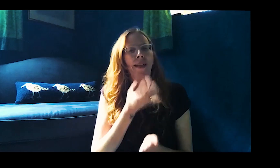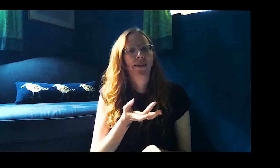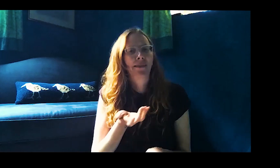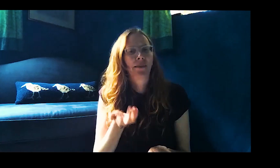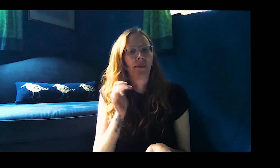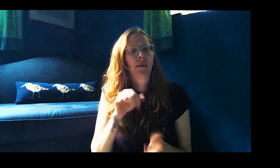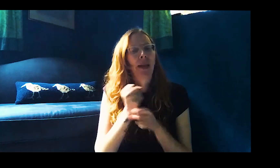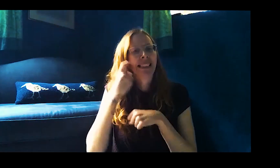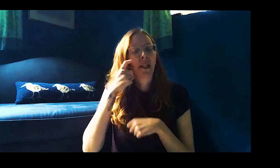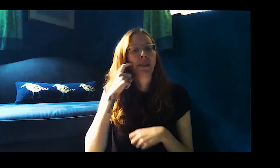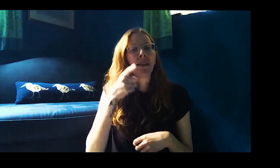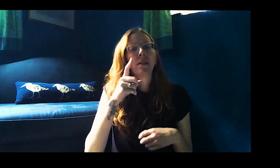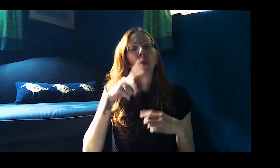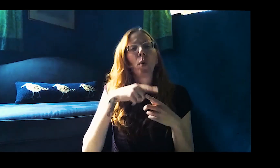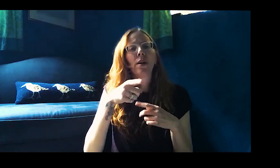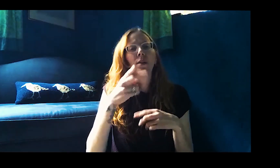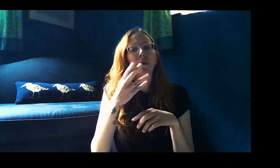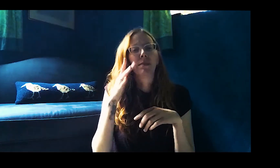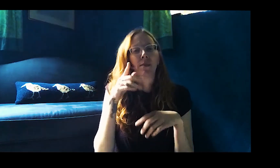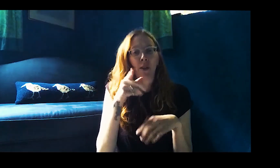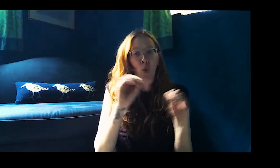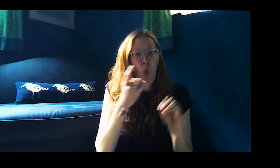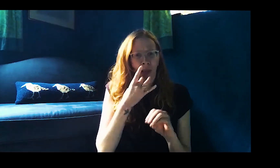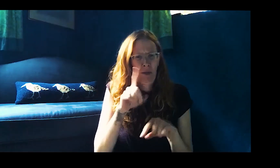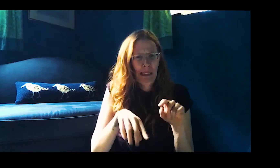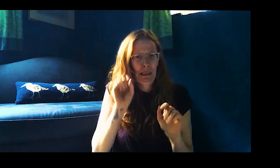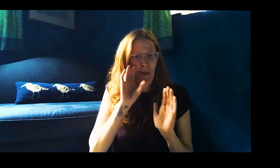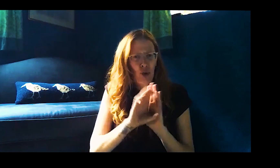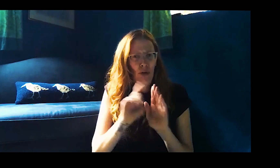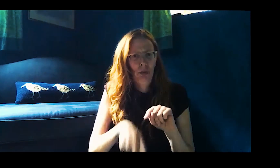and that makes sense because if we didn't have light, we wouldn't be able to take